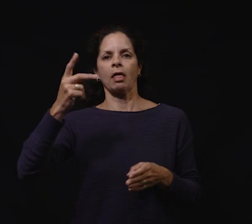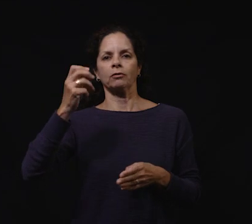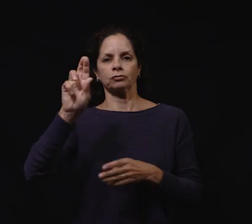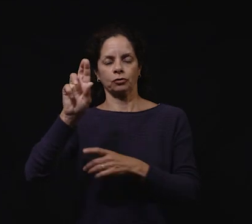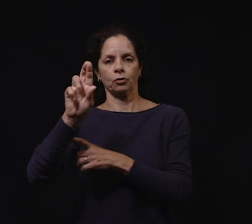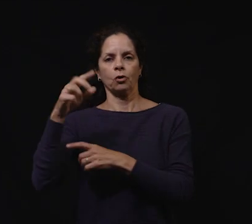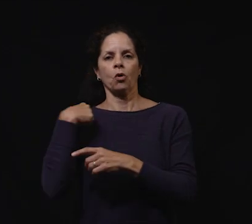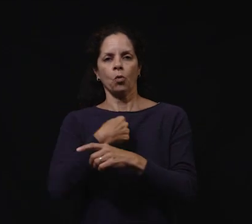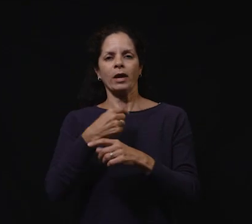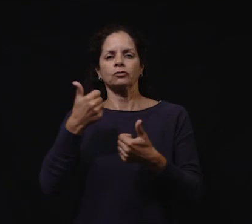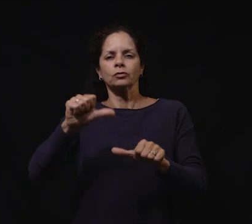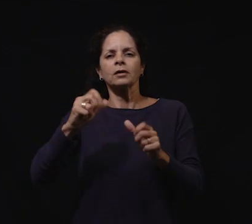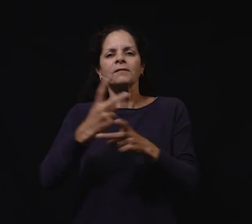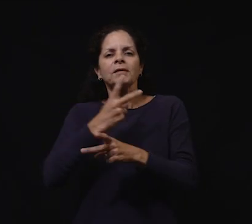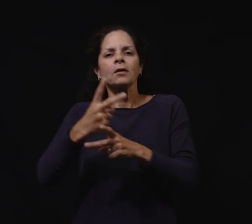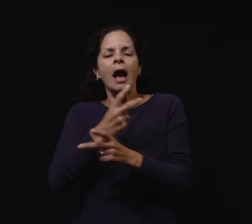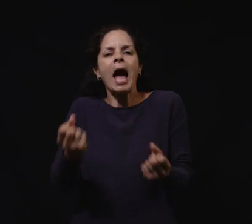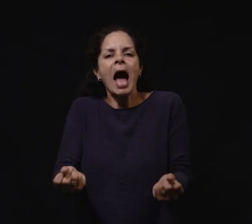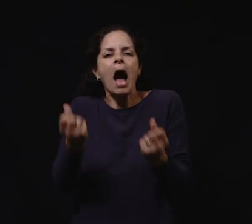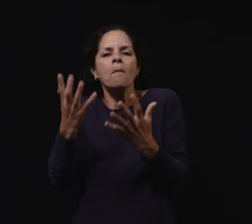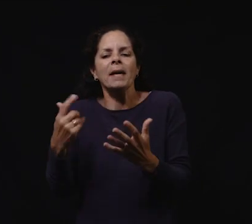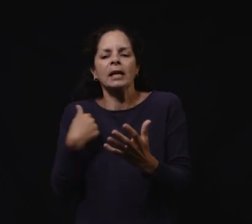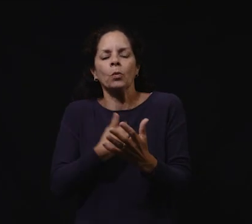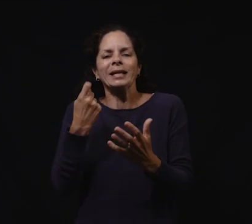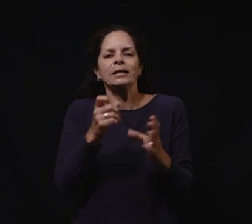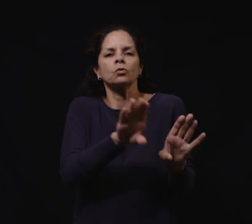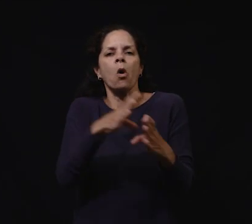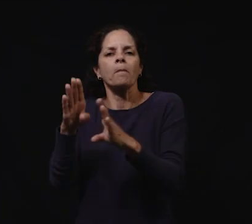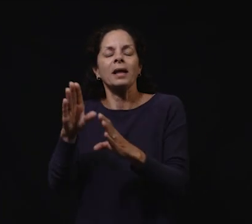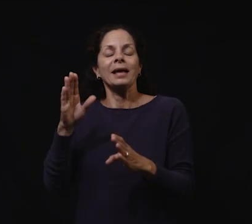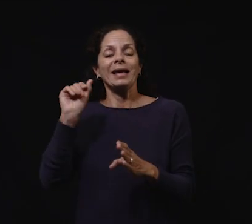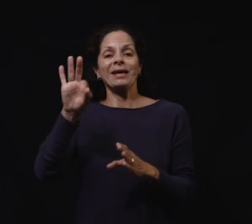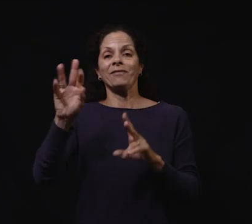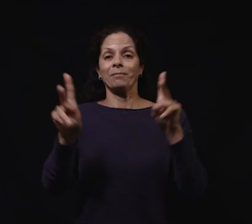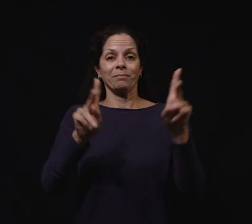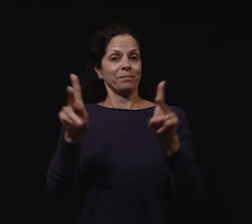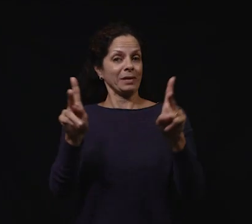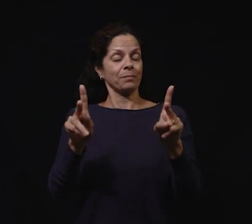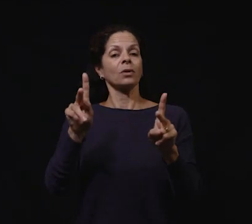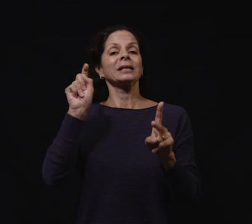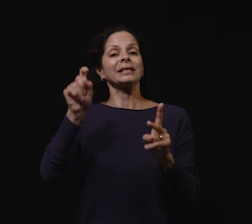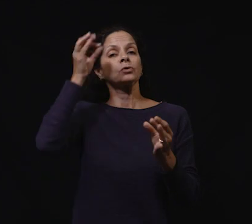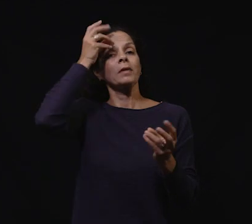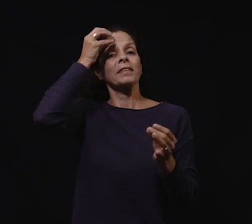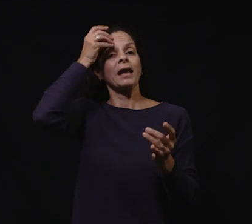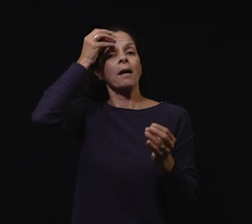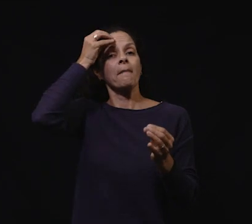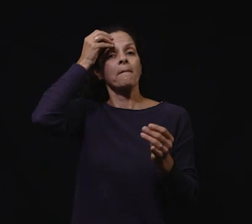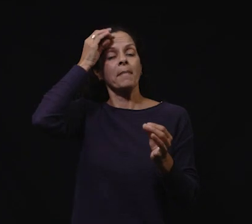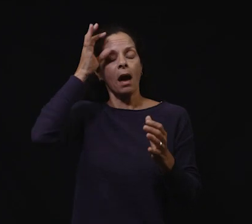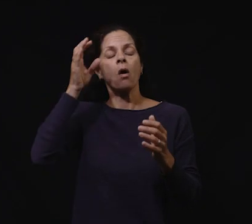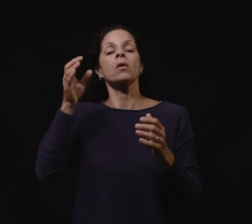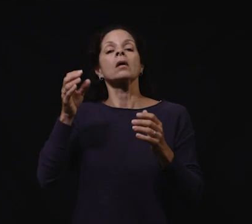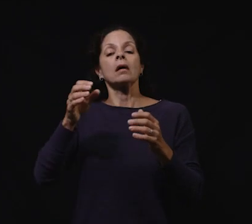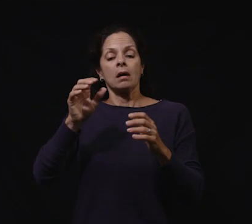The number of shelters that have to be open But for those persons that may have to consider shelter in the city of Virginia Beach